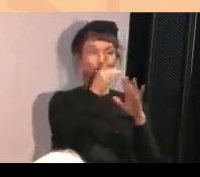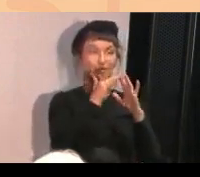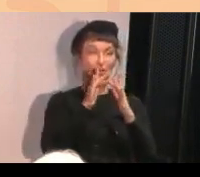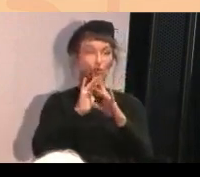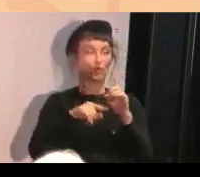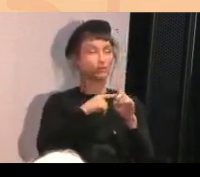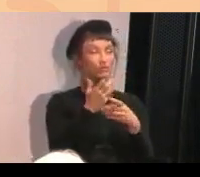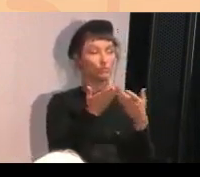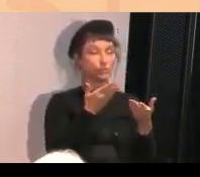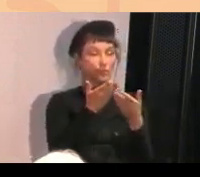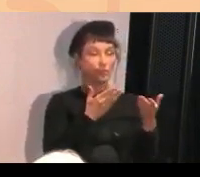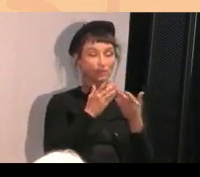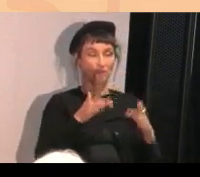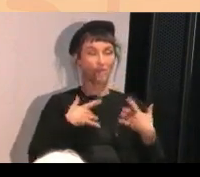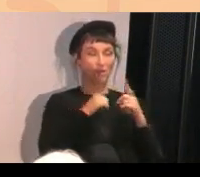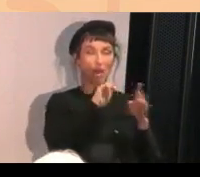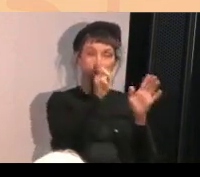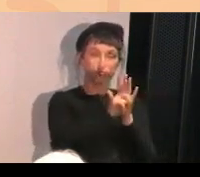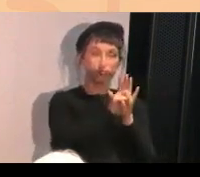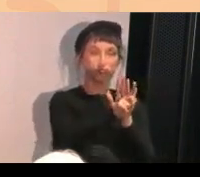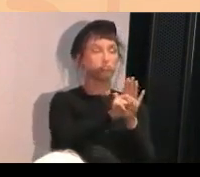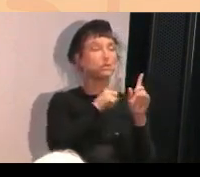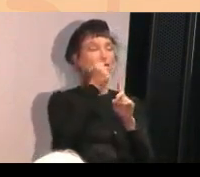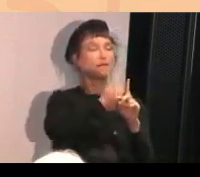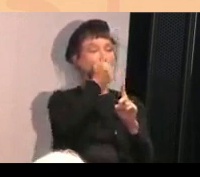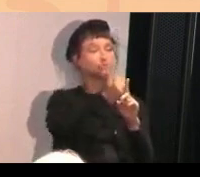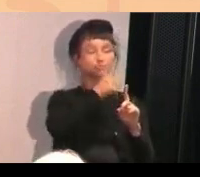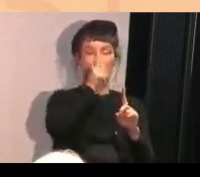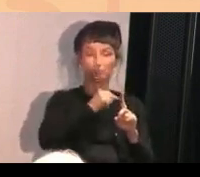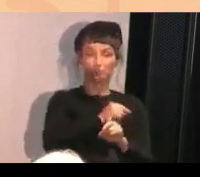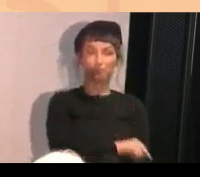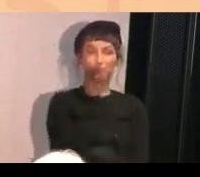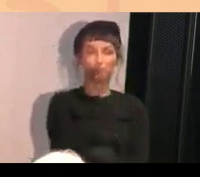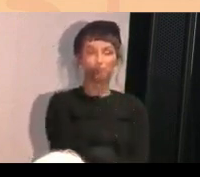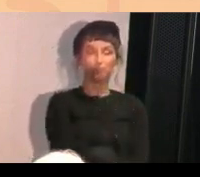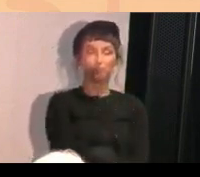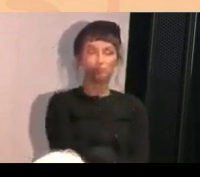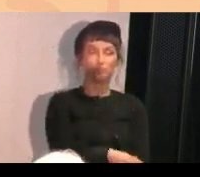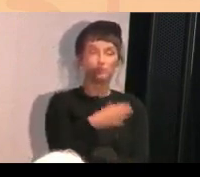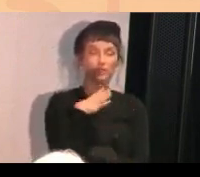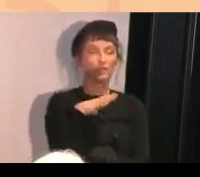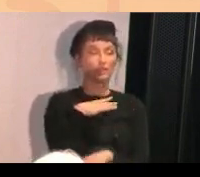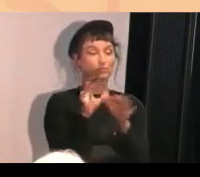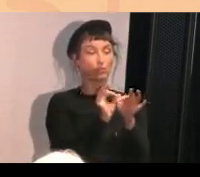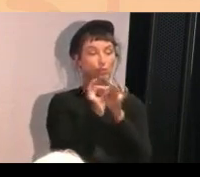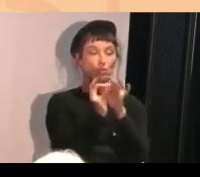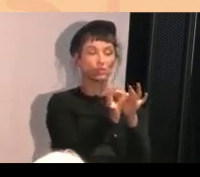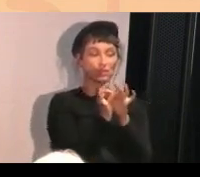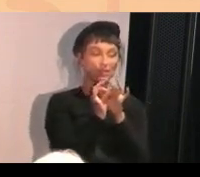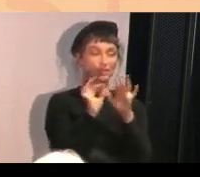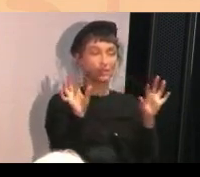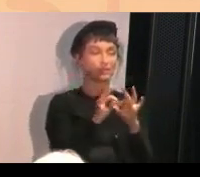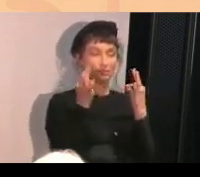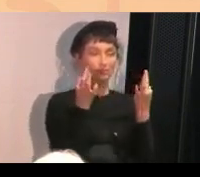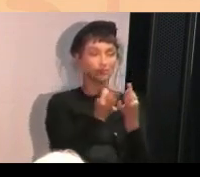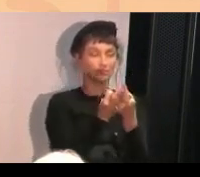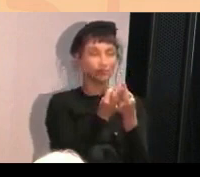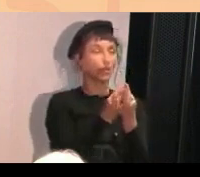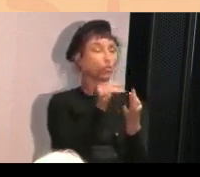heard nationally the need for a coordinating agency has been highlighted since the review